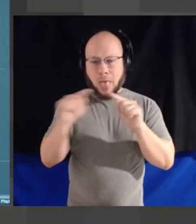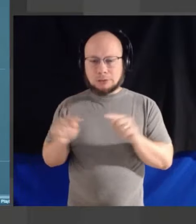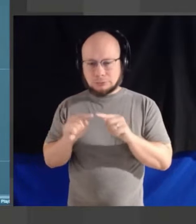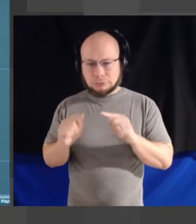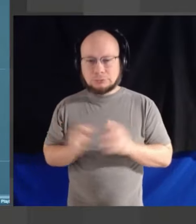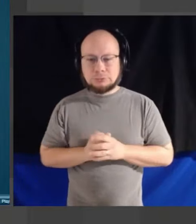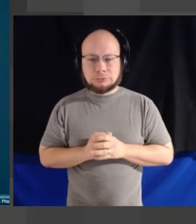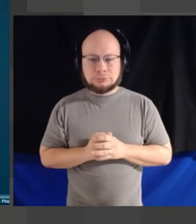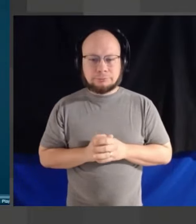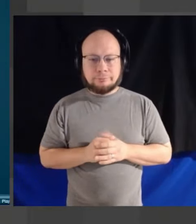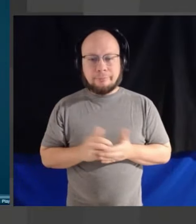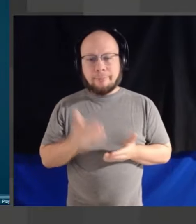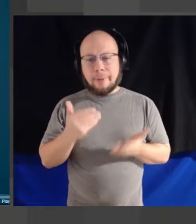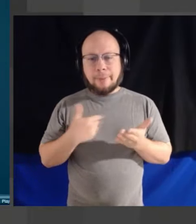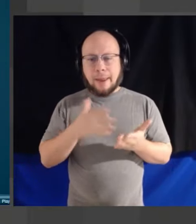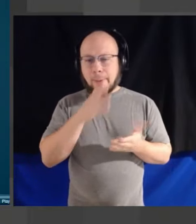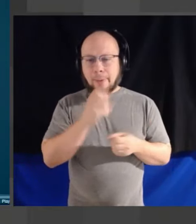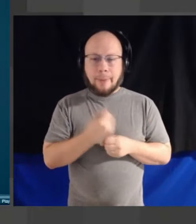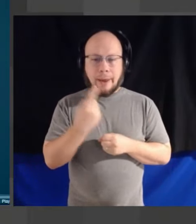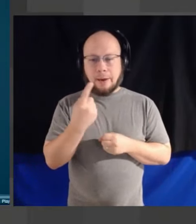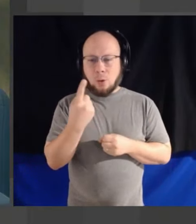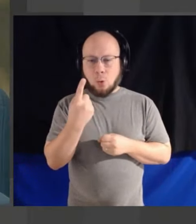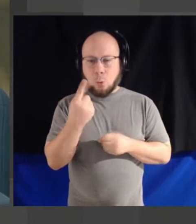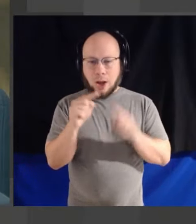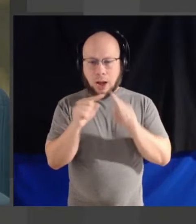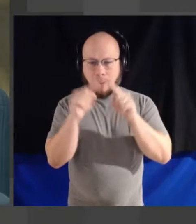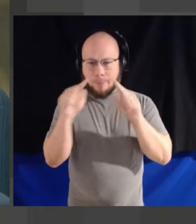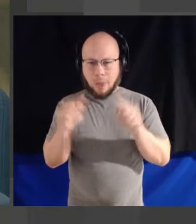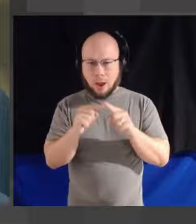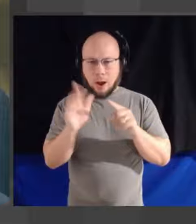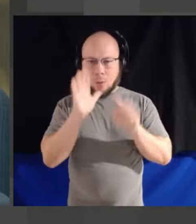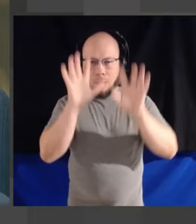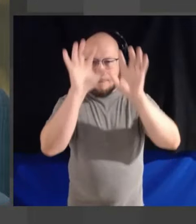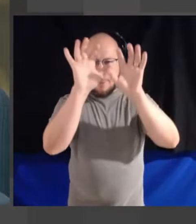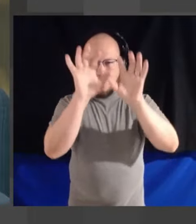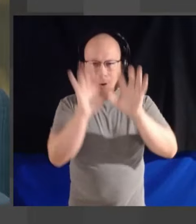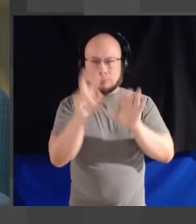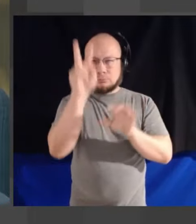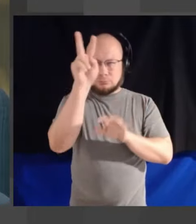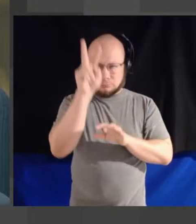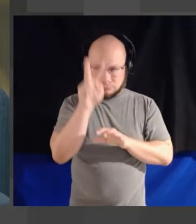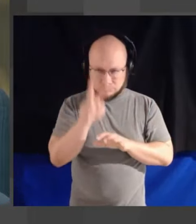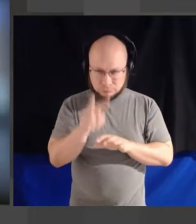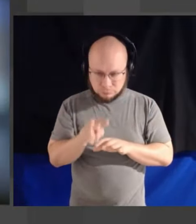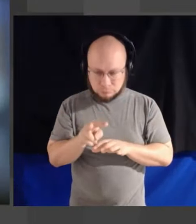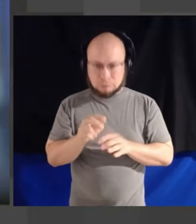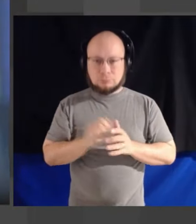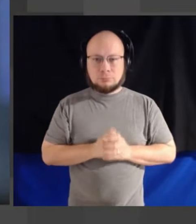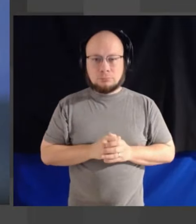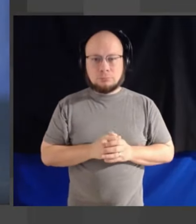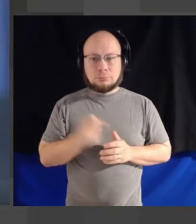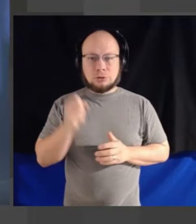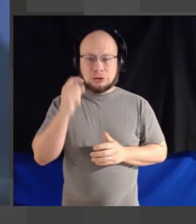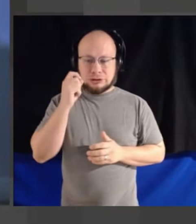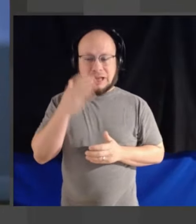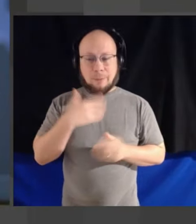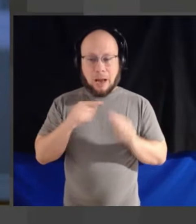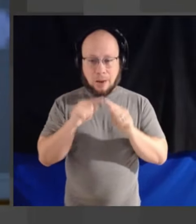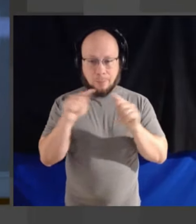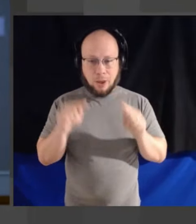BLOCKS AND USUALLY WHEN I CREATE A BLOCK TEXTURE IT'S GOING TO BE A LOT LIKE. I'M GOING TO MAKE 50 ITERATIONS OF ONE BLOCK BECAUSE I WANT TO MAKE IT RIGHT.